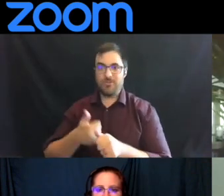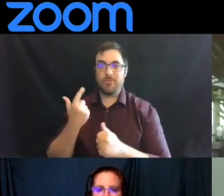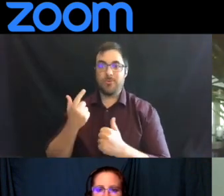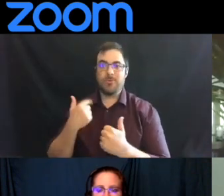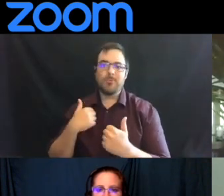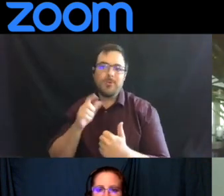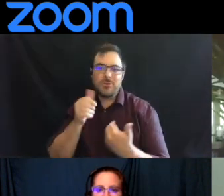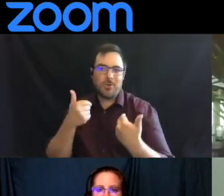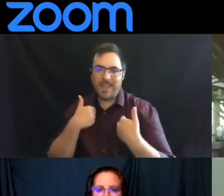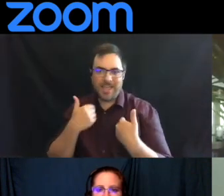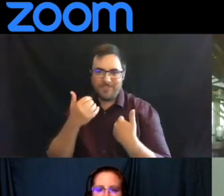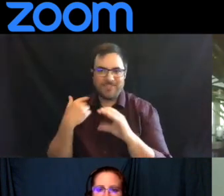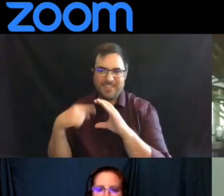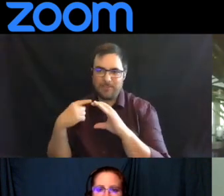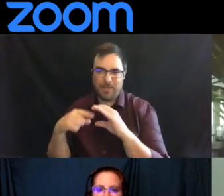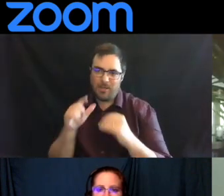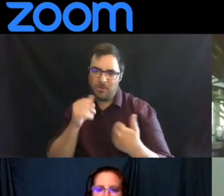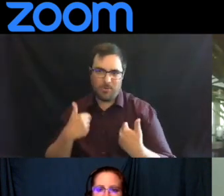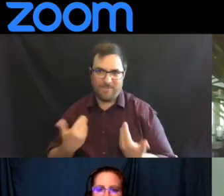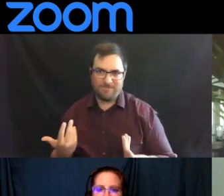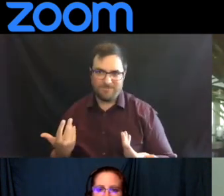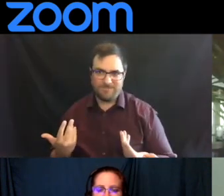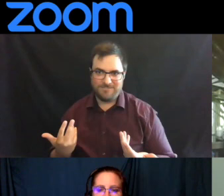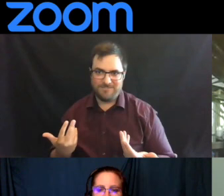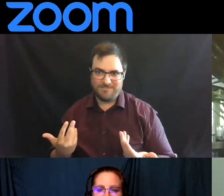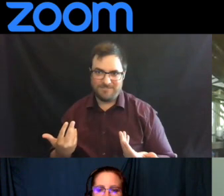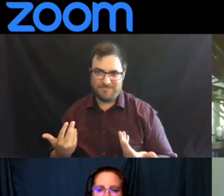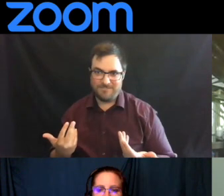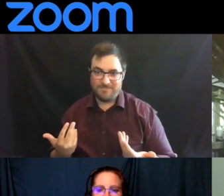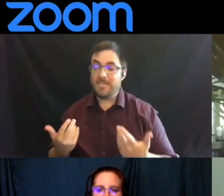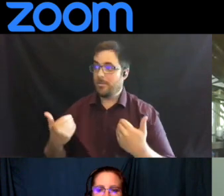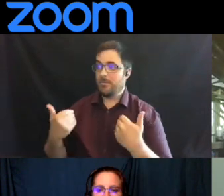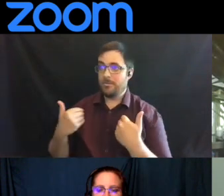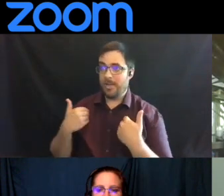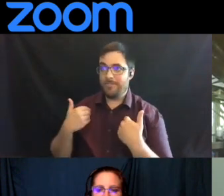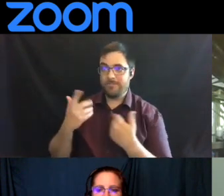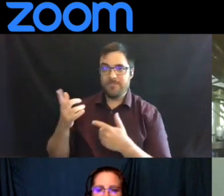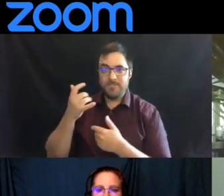We don't have their email so we do have the ability and we track to collect that,